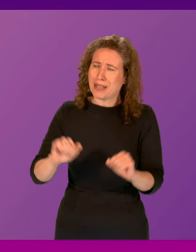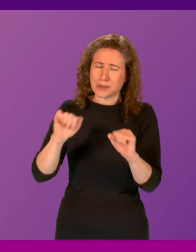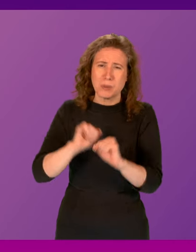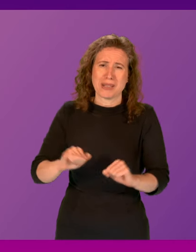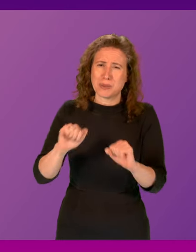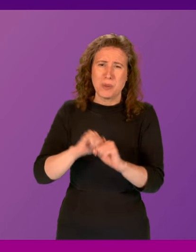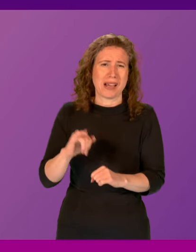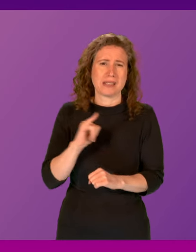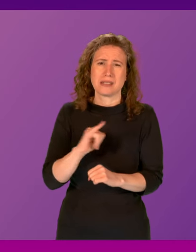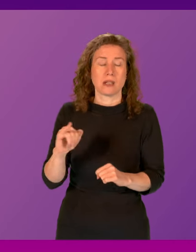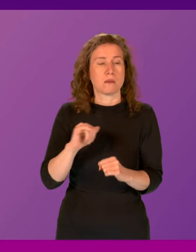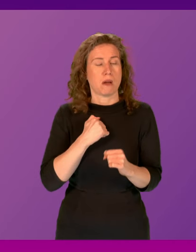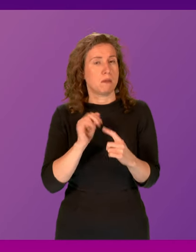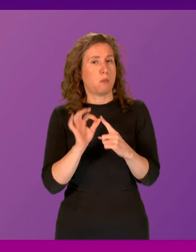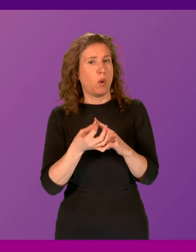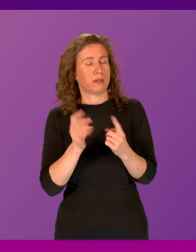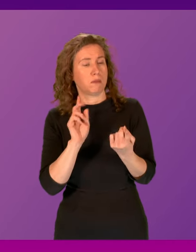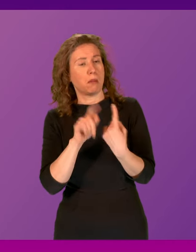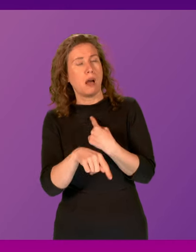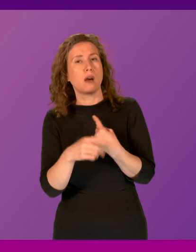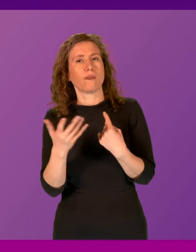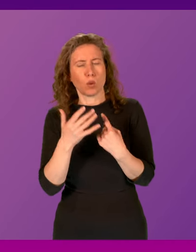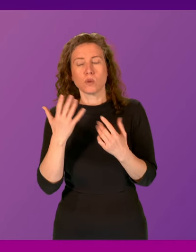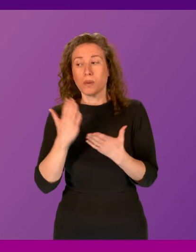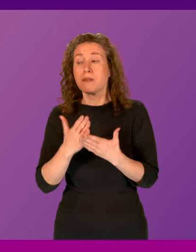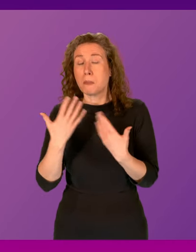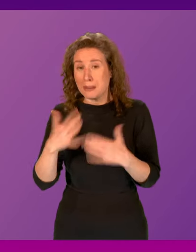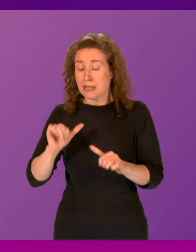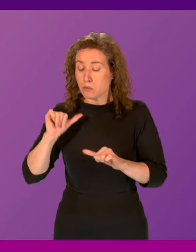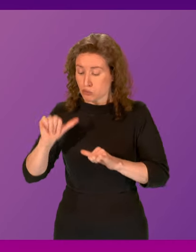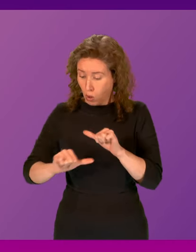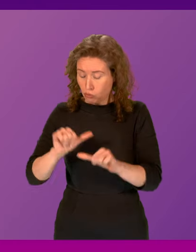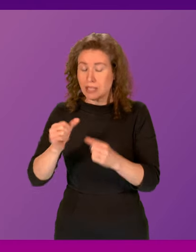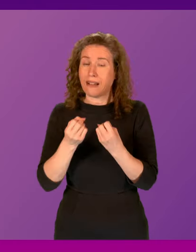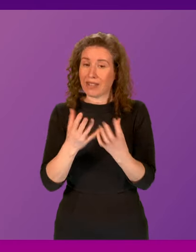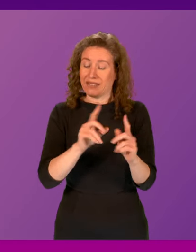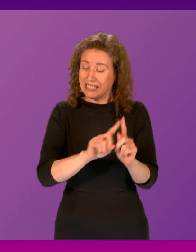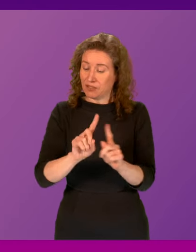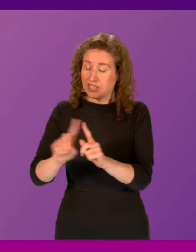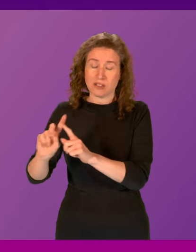make to Anas Sarwar is that progress is being made and I have given him a range of details about